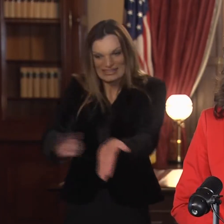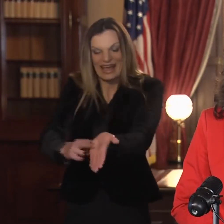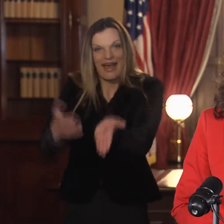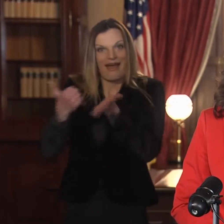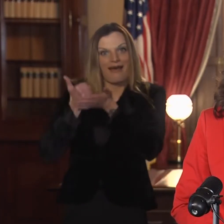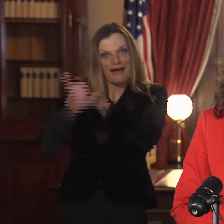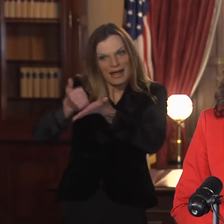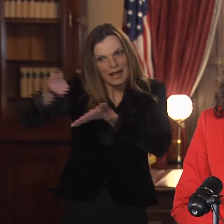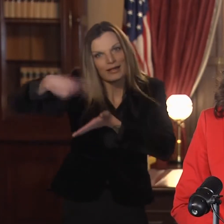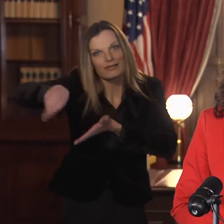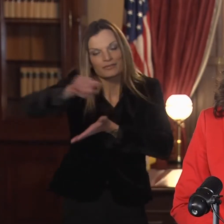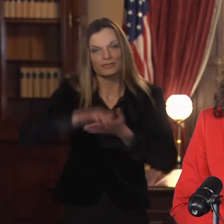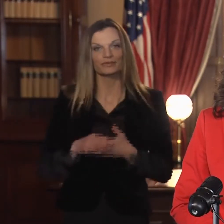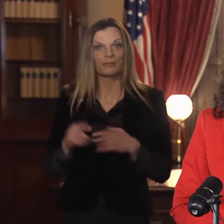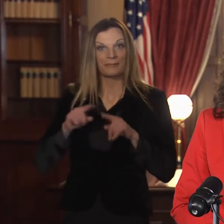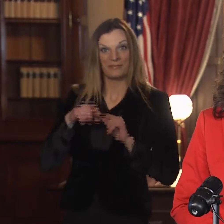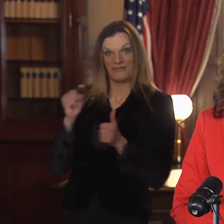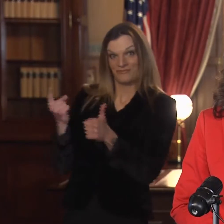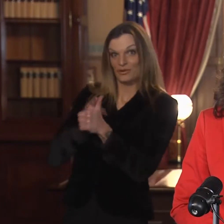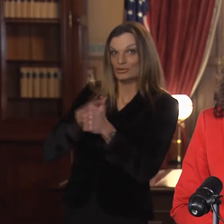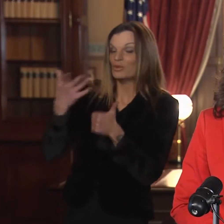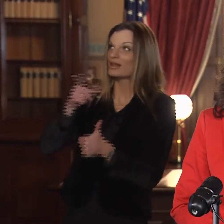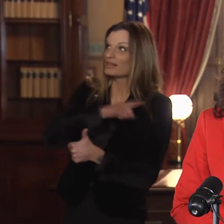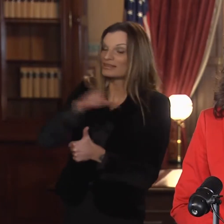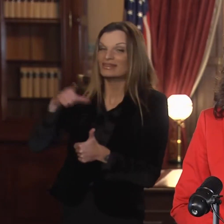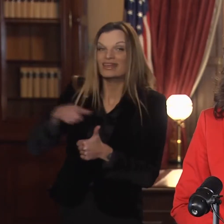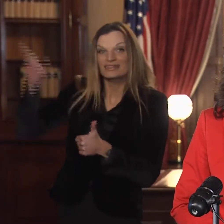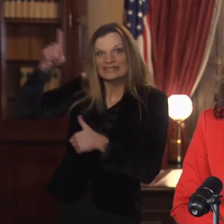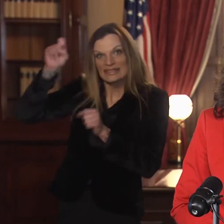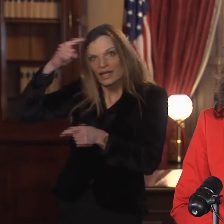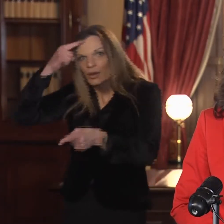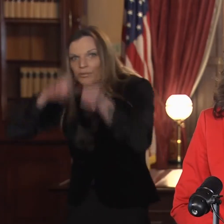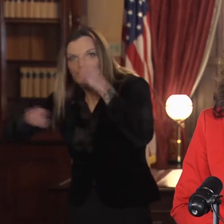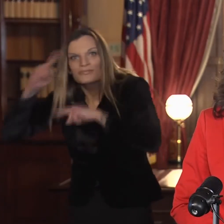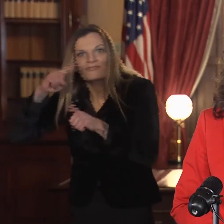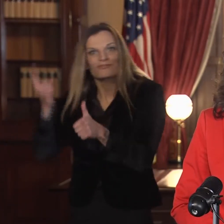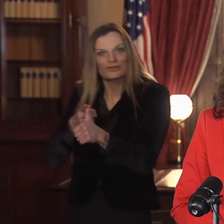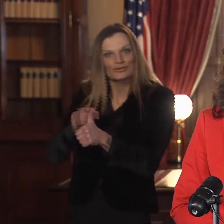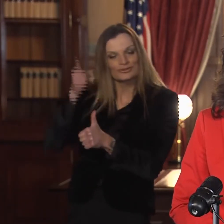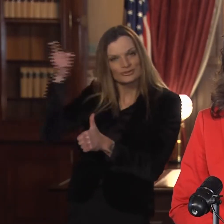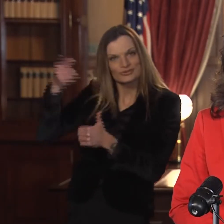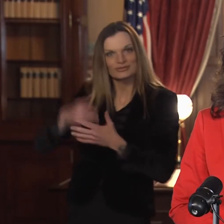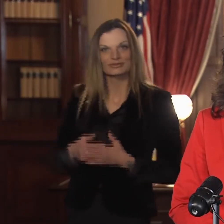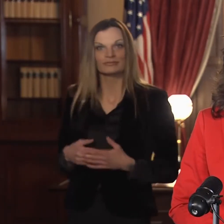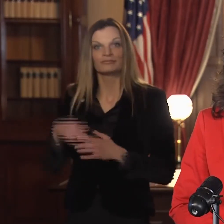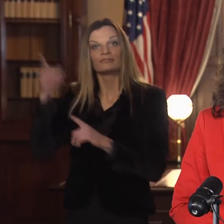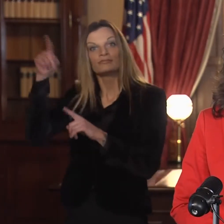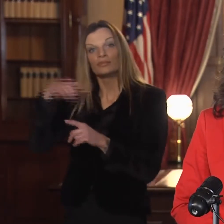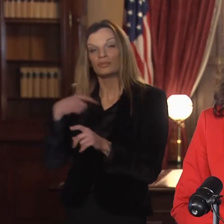MICHIGAN GOT TO STEP UP AND TAKE ACTION. I'M READY TO SIGN A BILL. SO IT'S CRUCIAL FOR THE